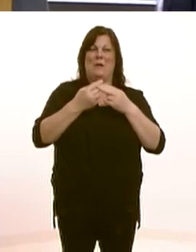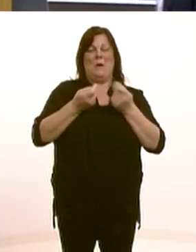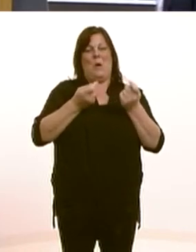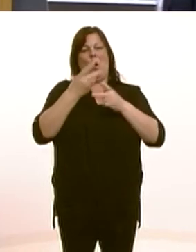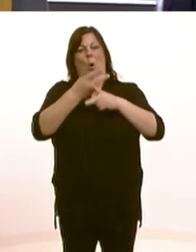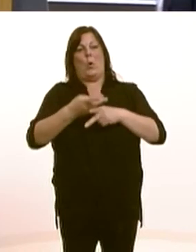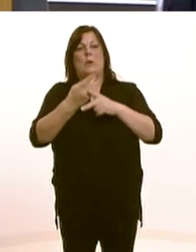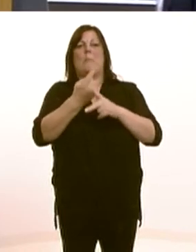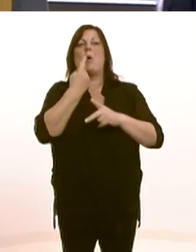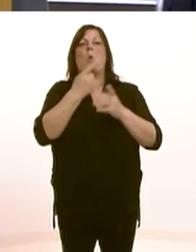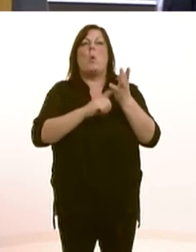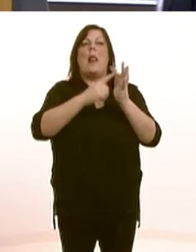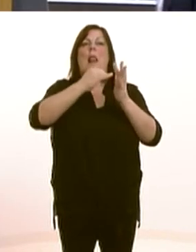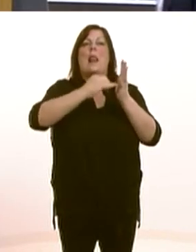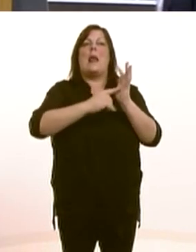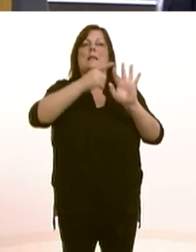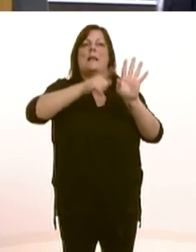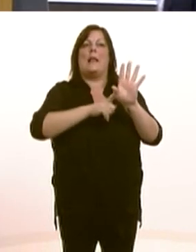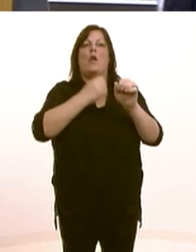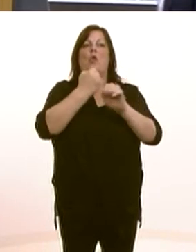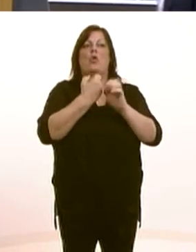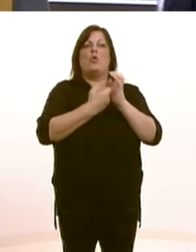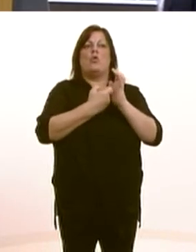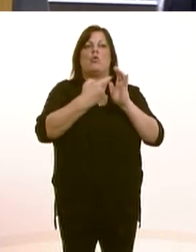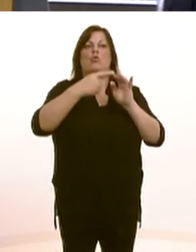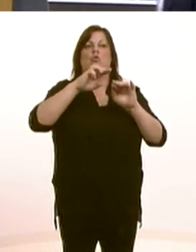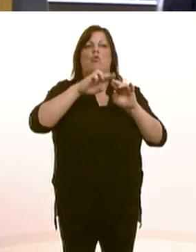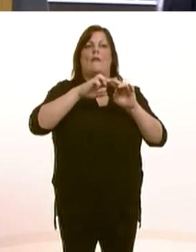to hear from the head of the school meals service for Bridgend that theyíre pitching